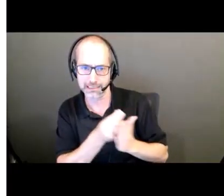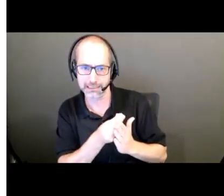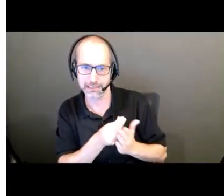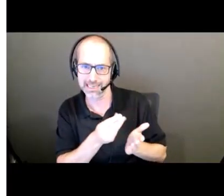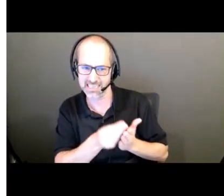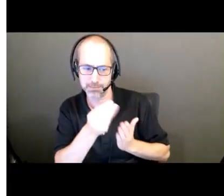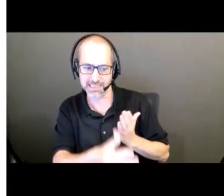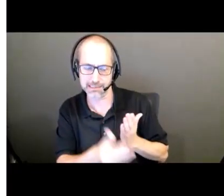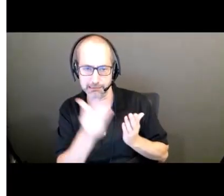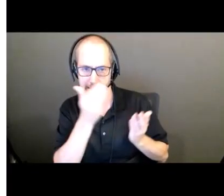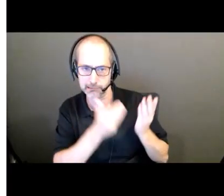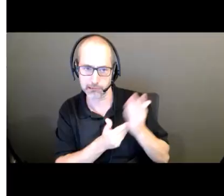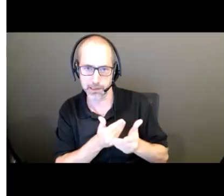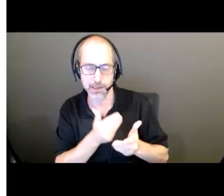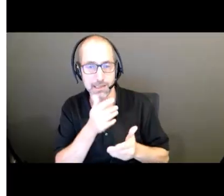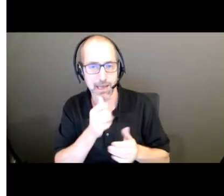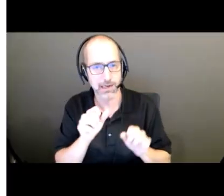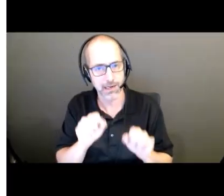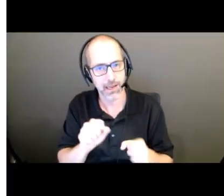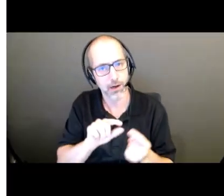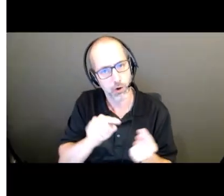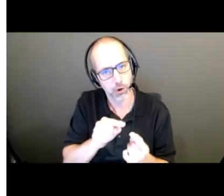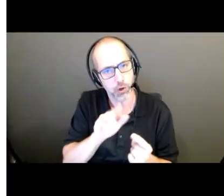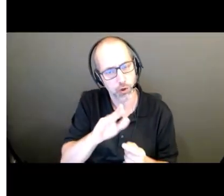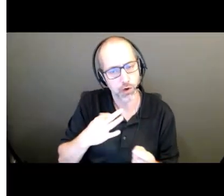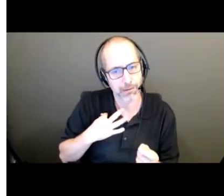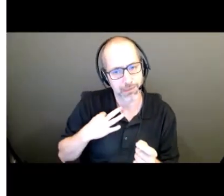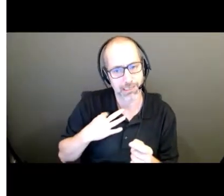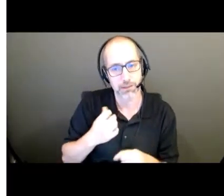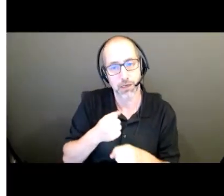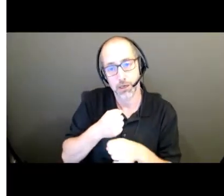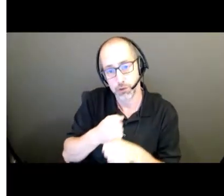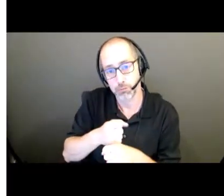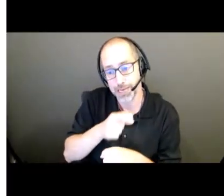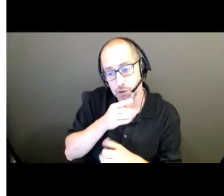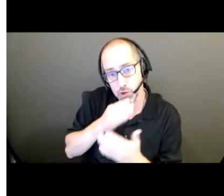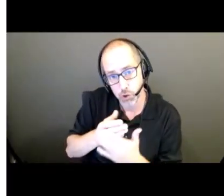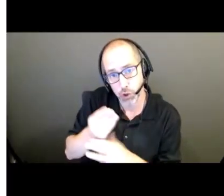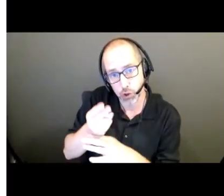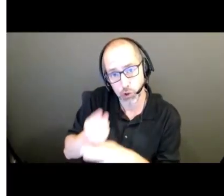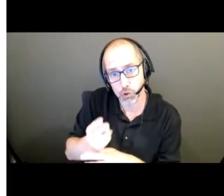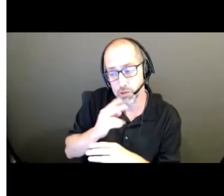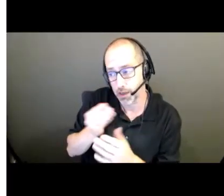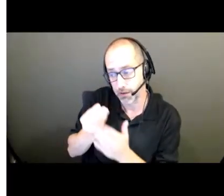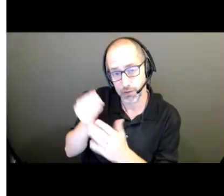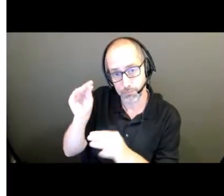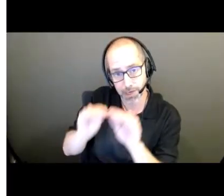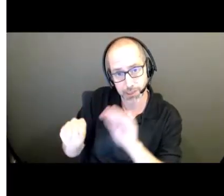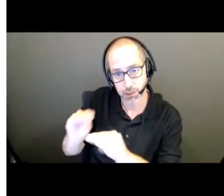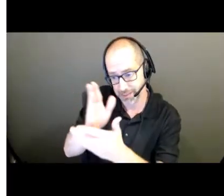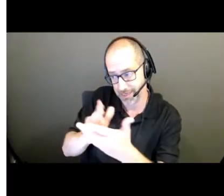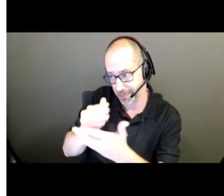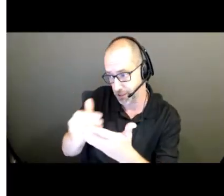Make good use of the Budget Notes section to help contextualize certain budget lines and amounts.